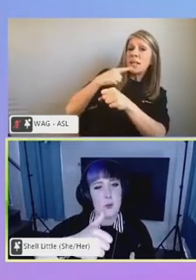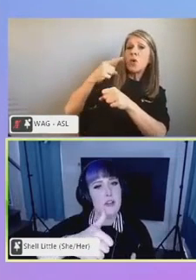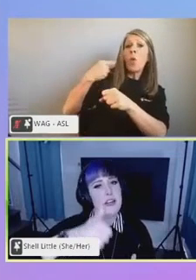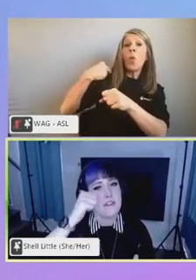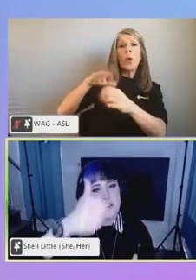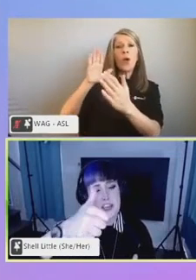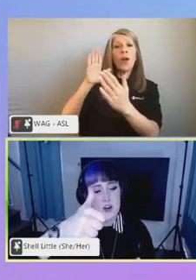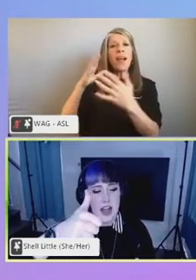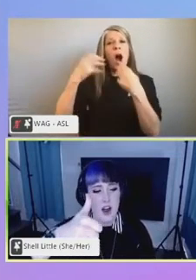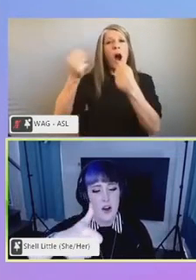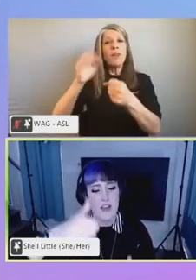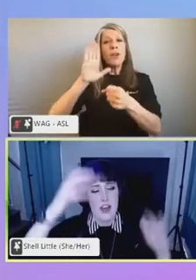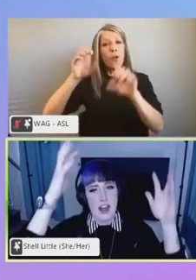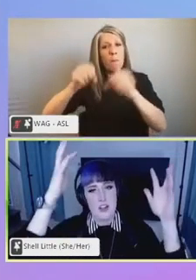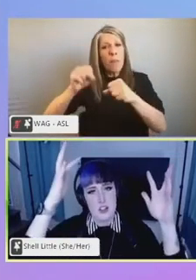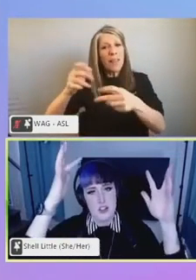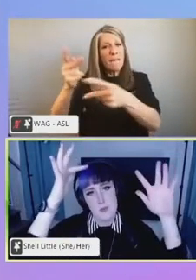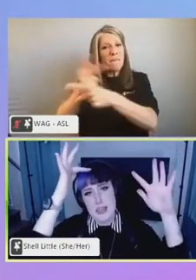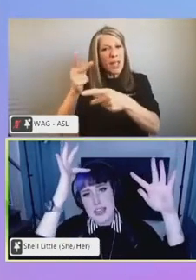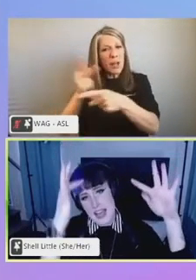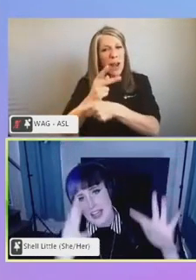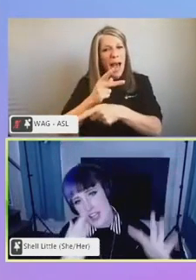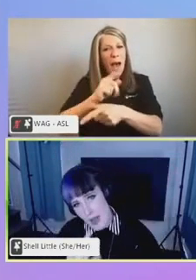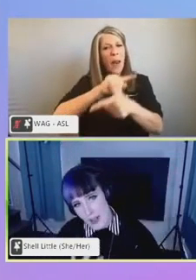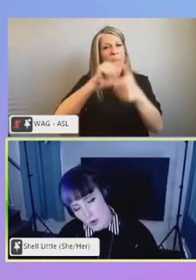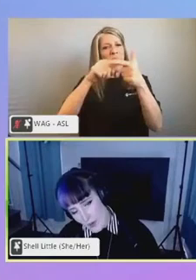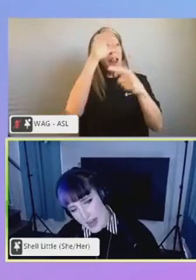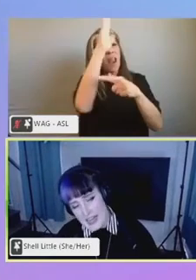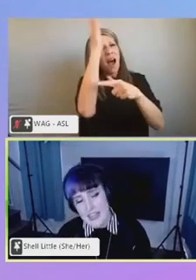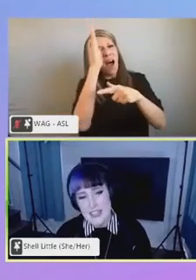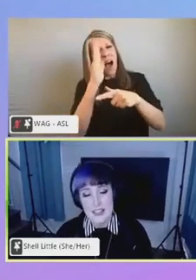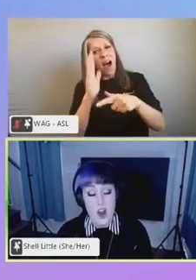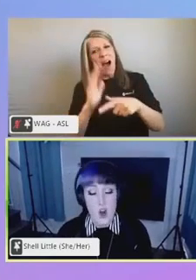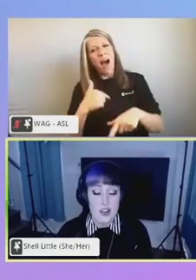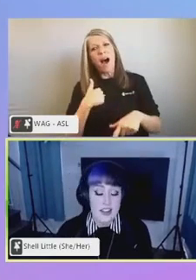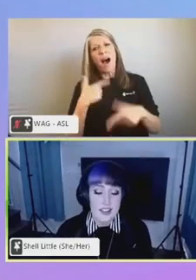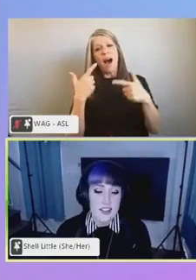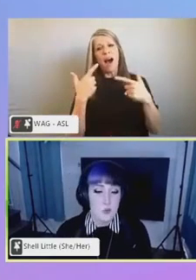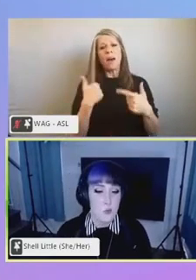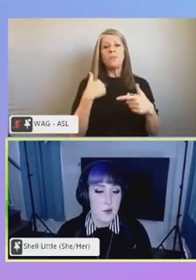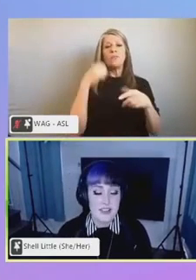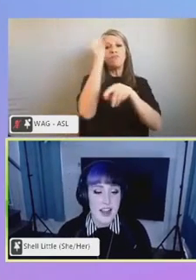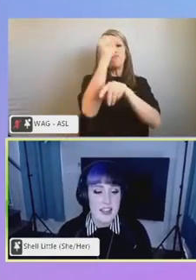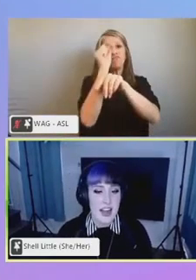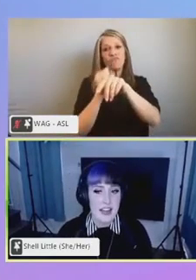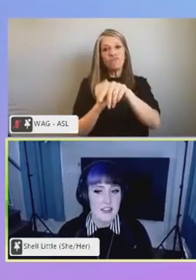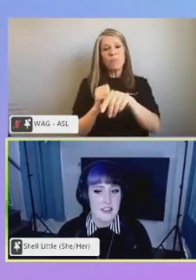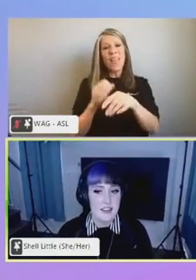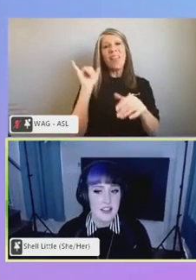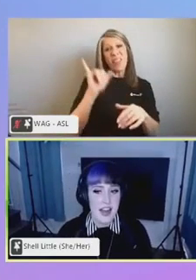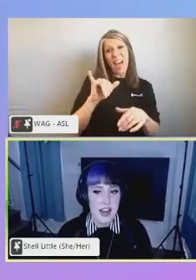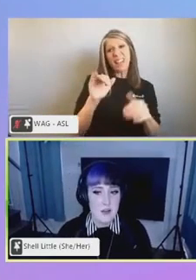let them drown. On the screen it says, help I'm drowning. Management reaching in, the management says, we are